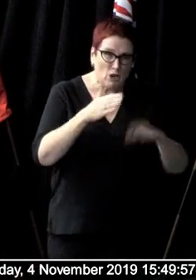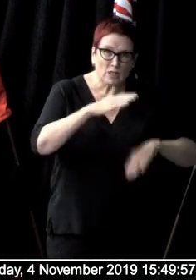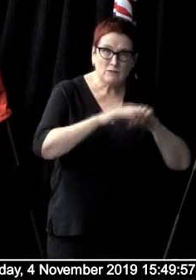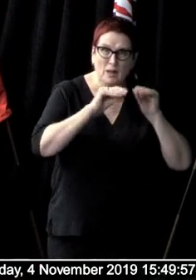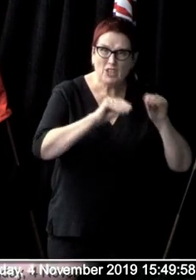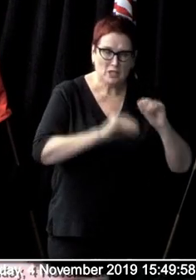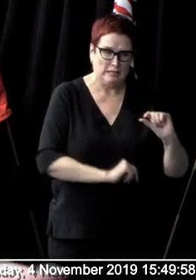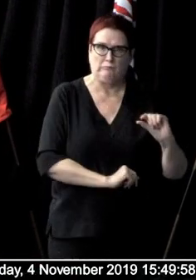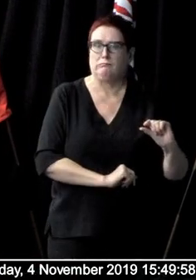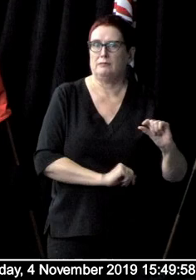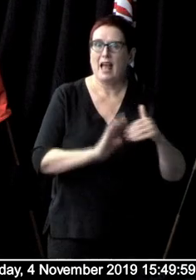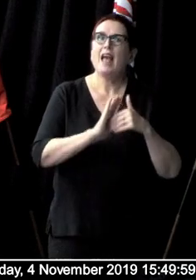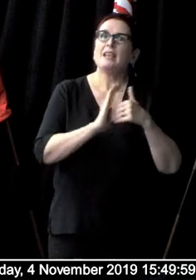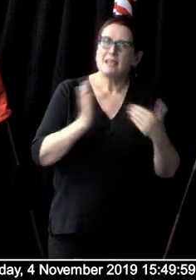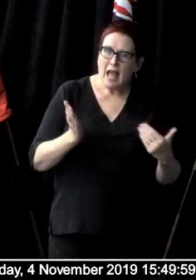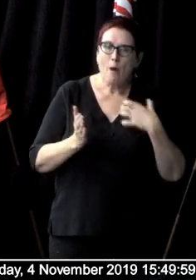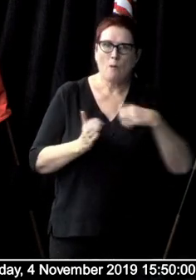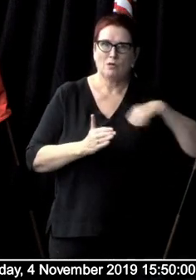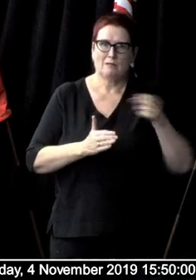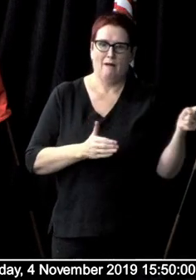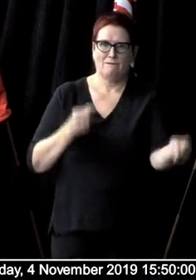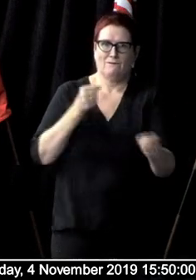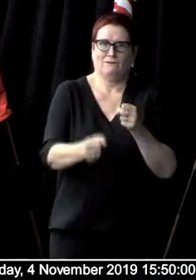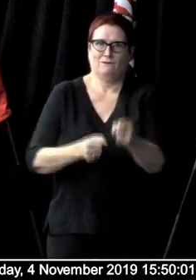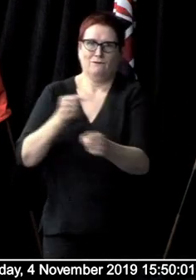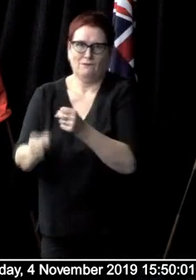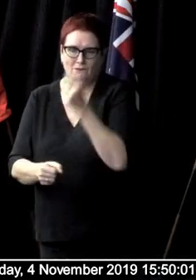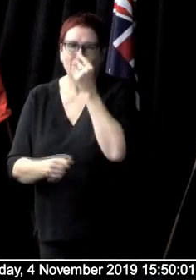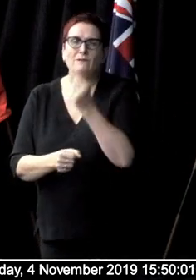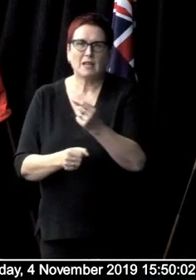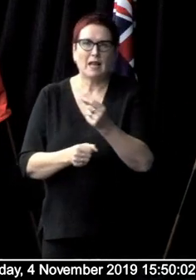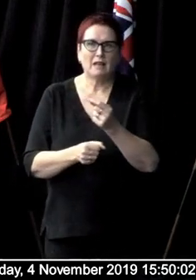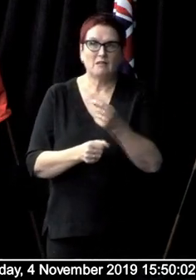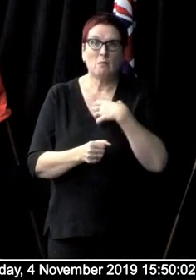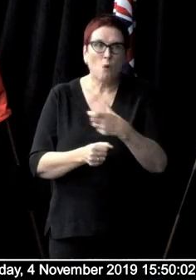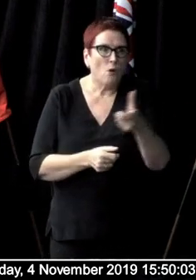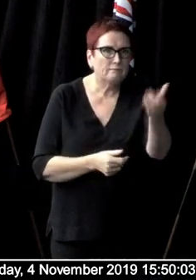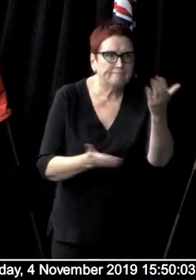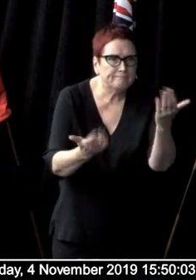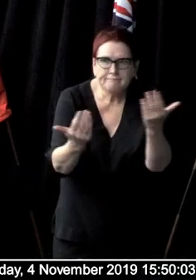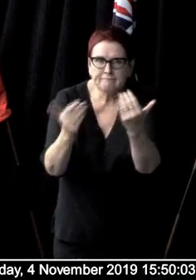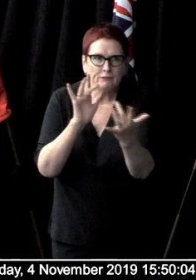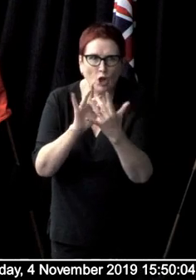We now have a lot more staff so we have a lot more – we’re actually inviting people to contact us.